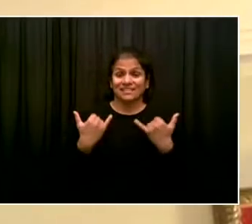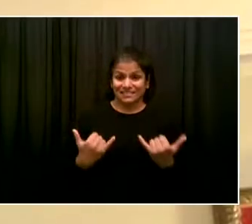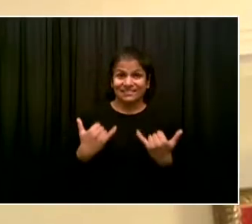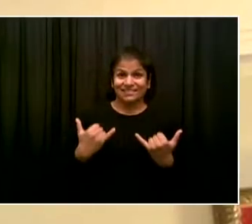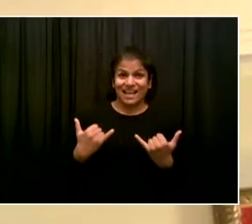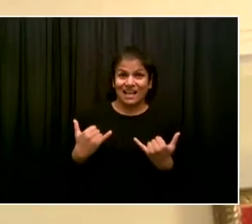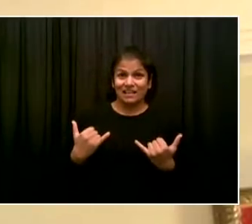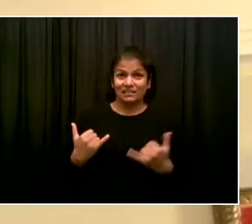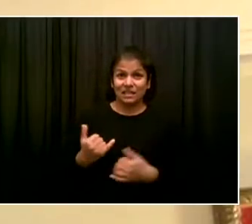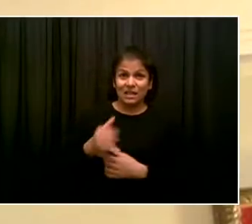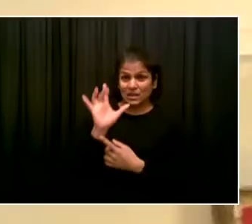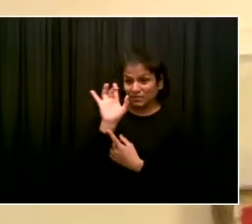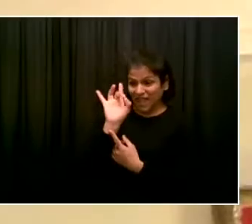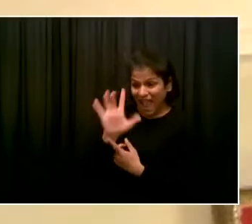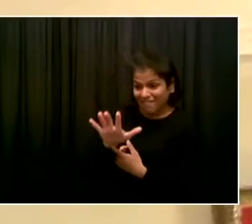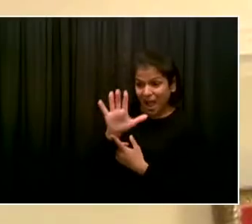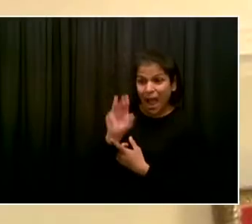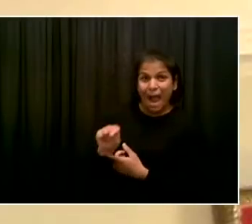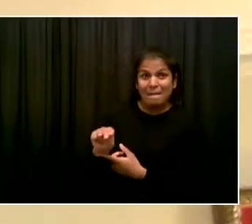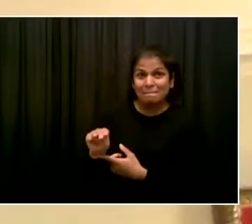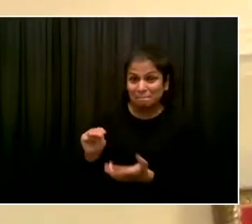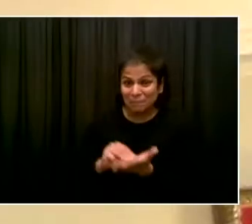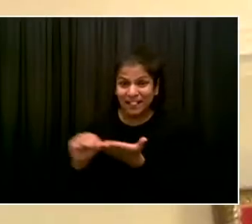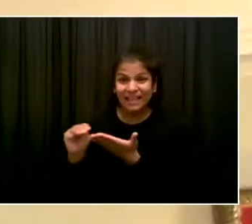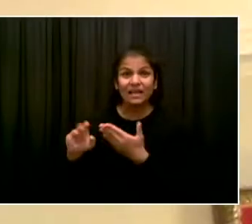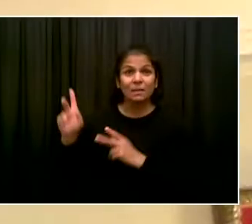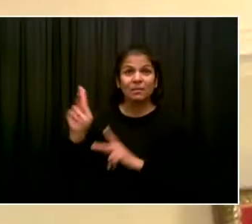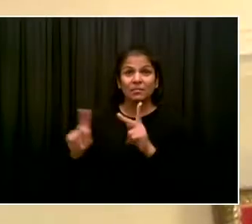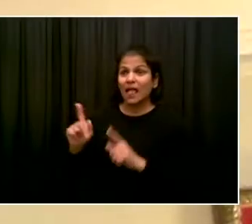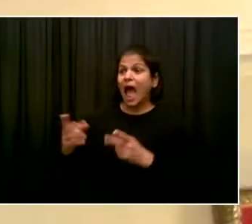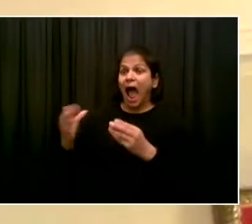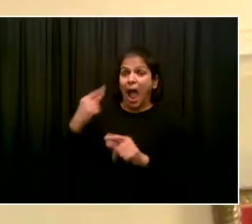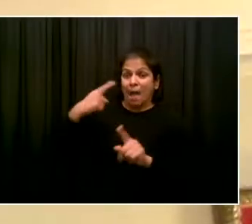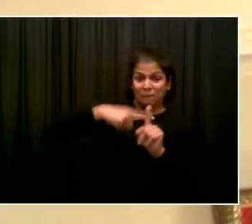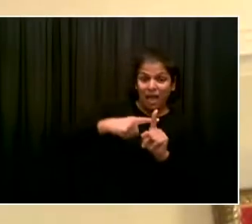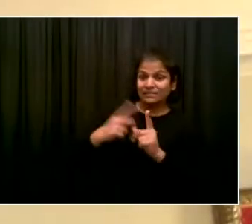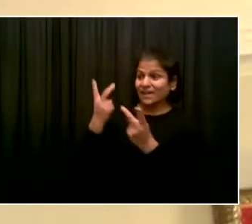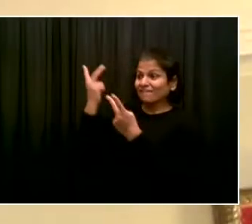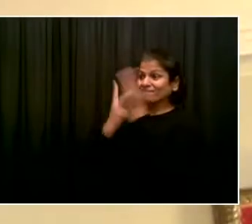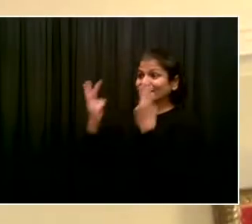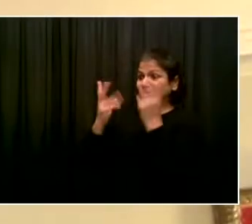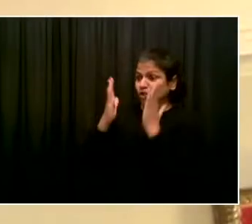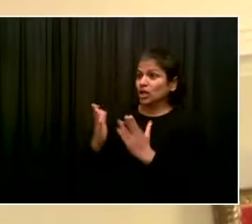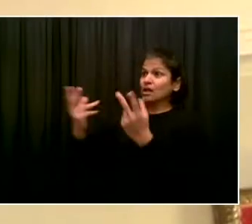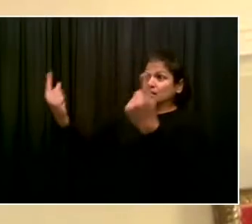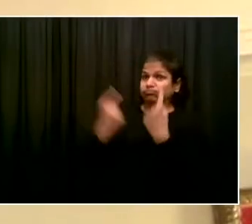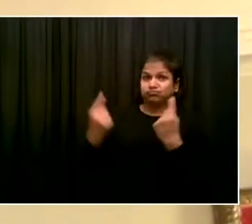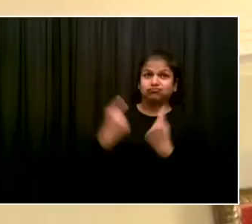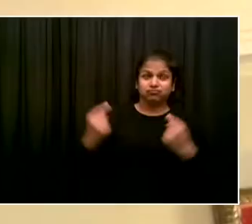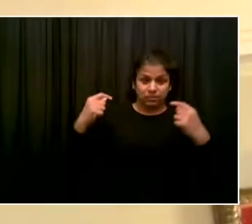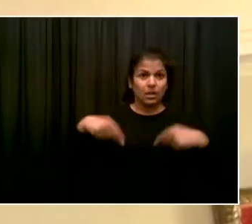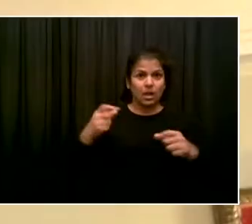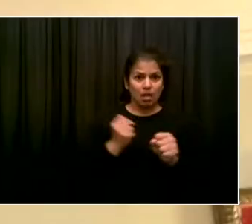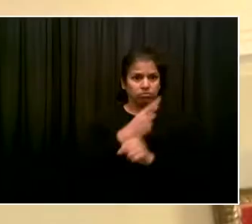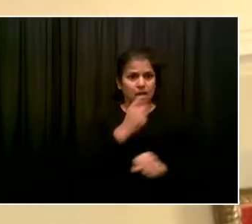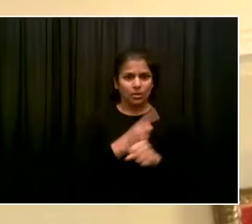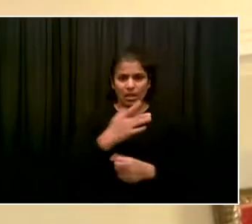CHOICE TO MOVE INTO E TH DIRECTION OF MAKING OUR CITY